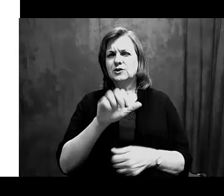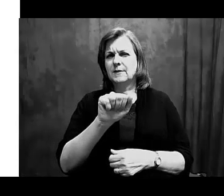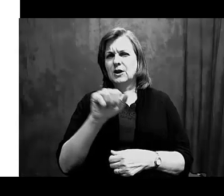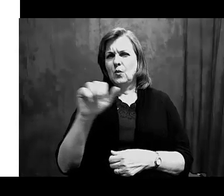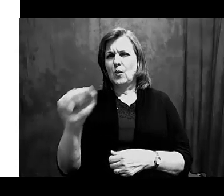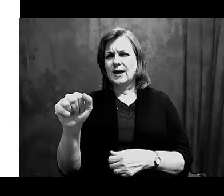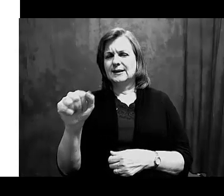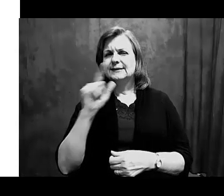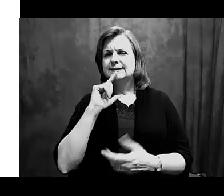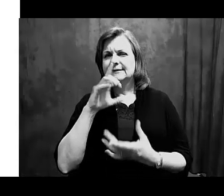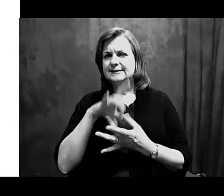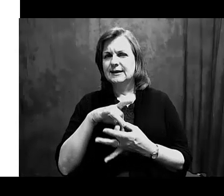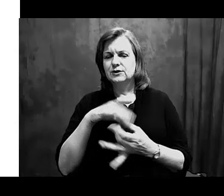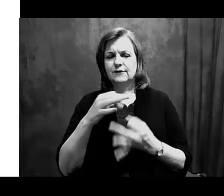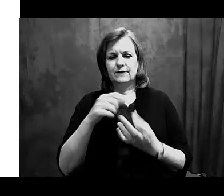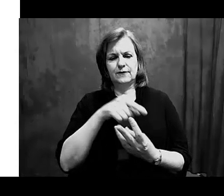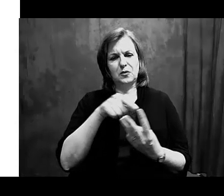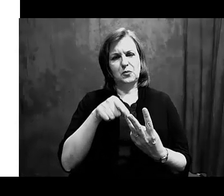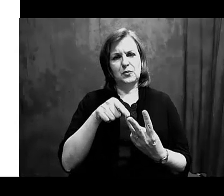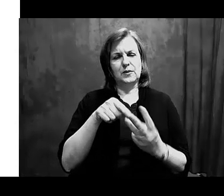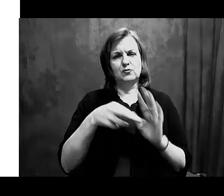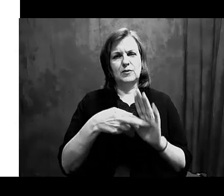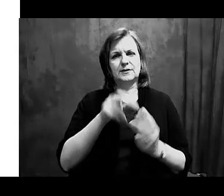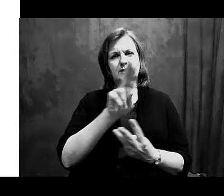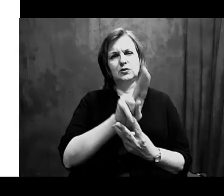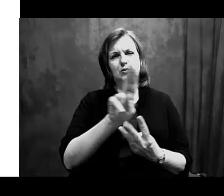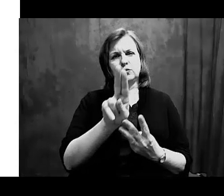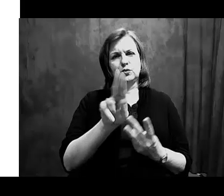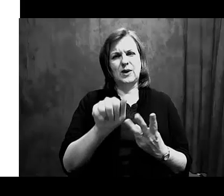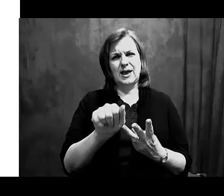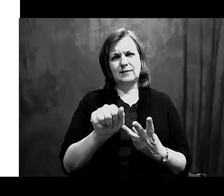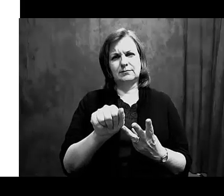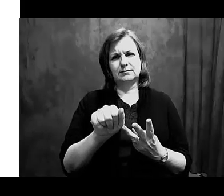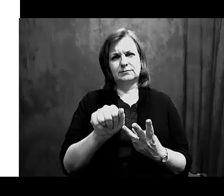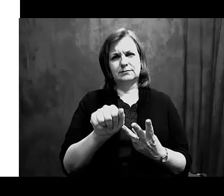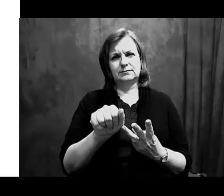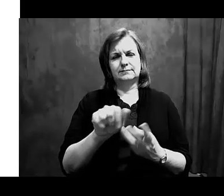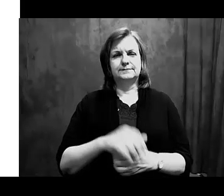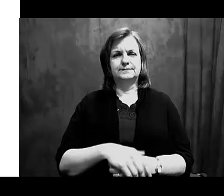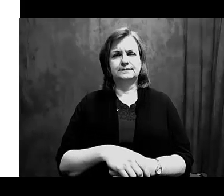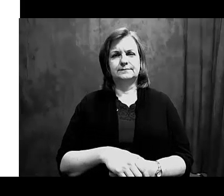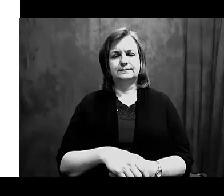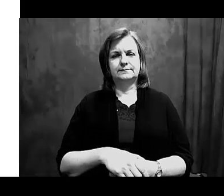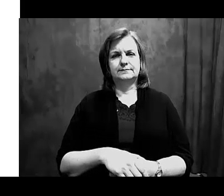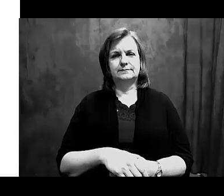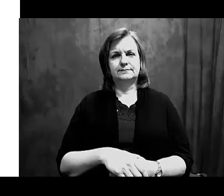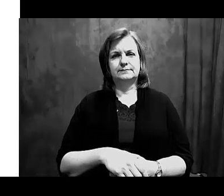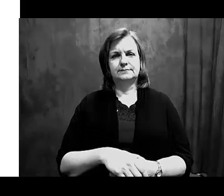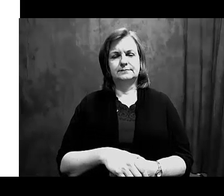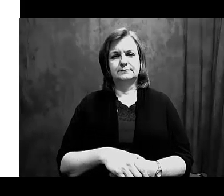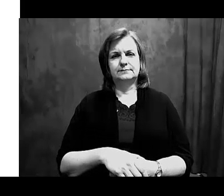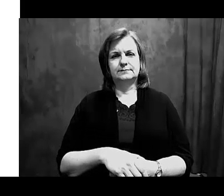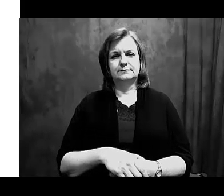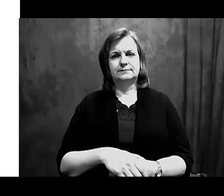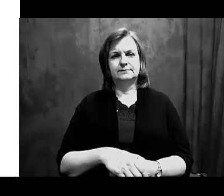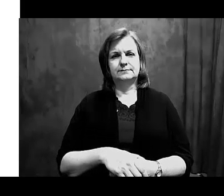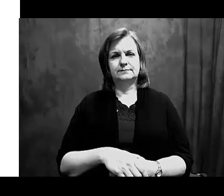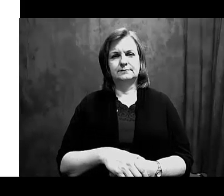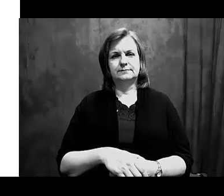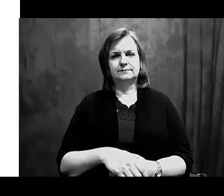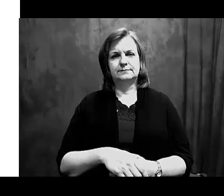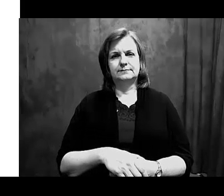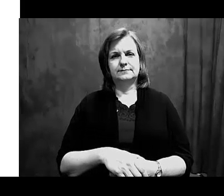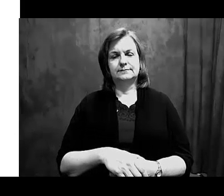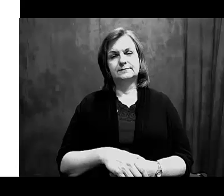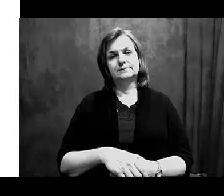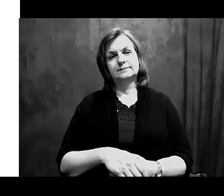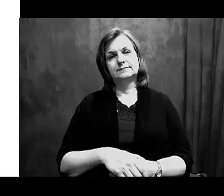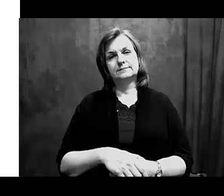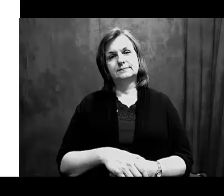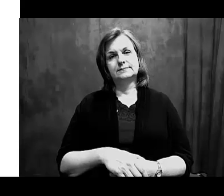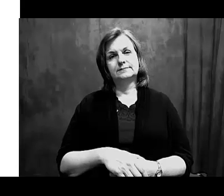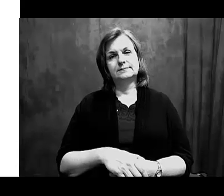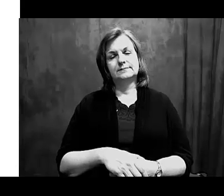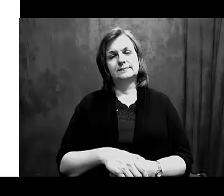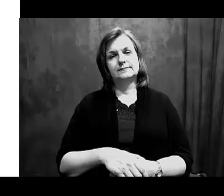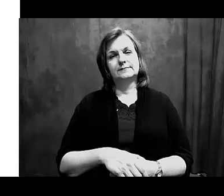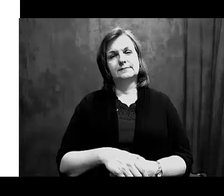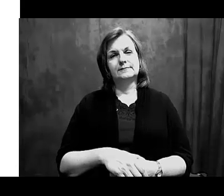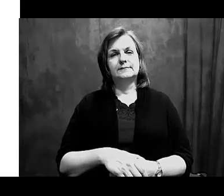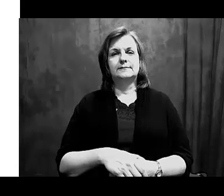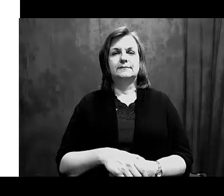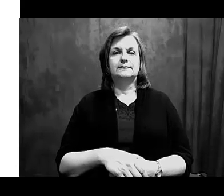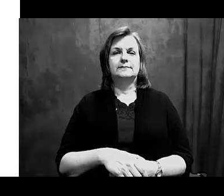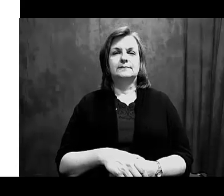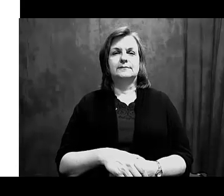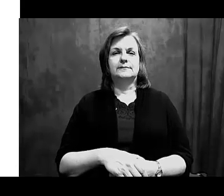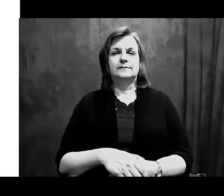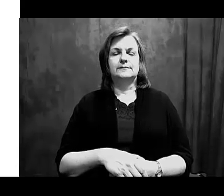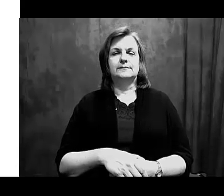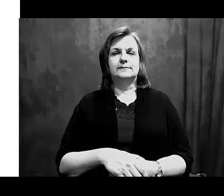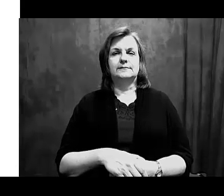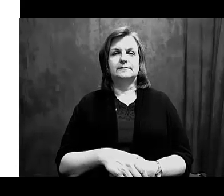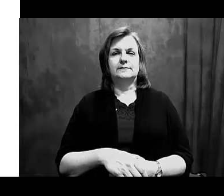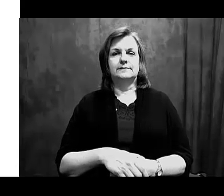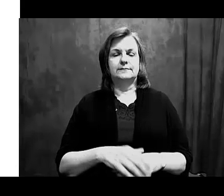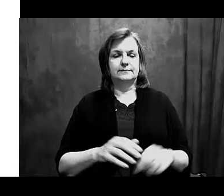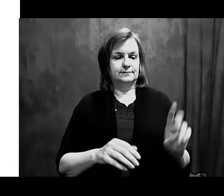what amino acid do I code if my codon is UUA?